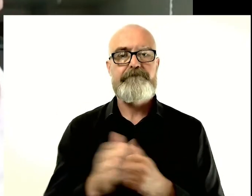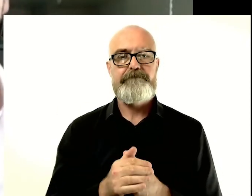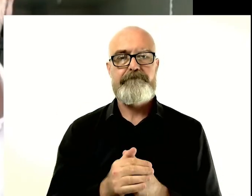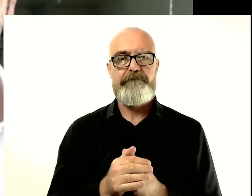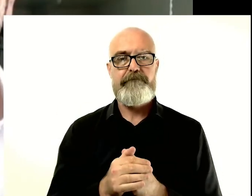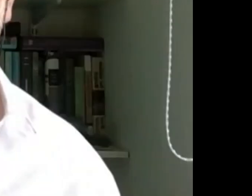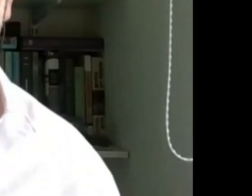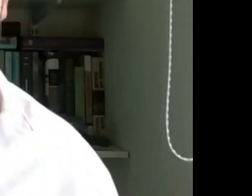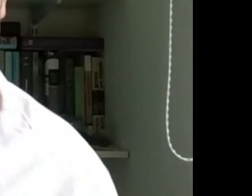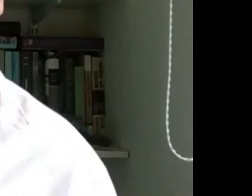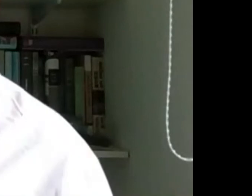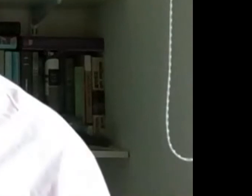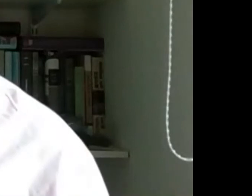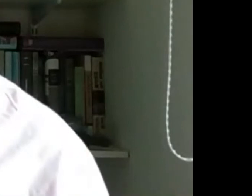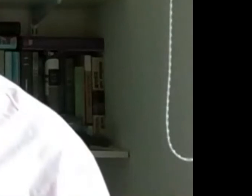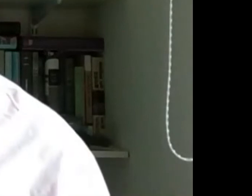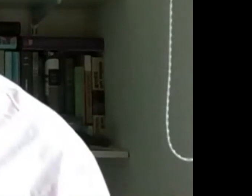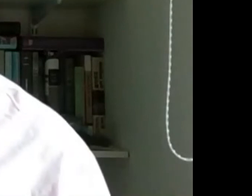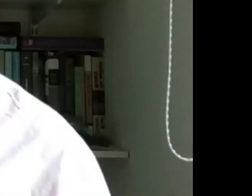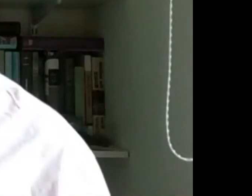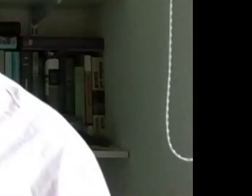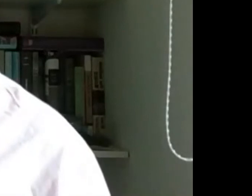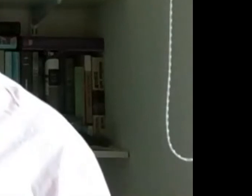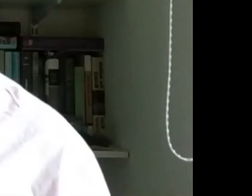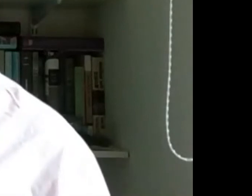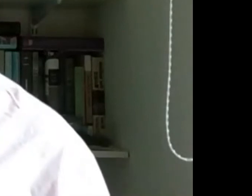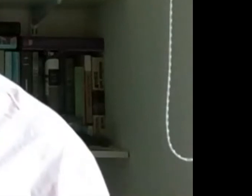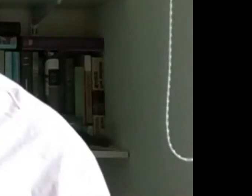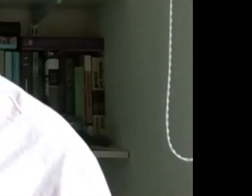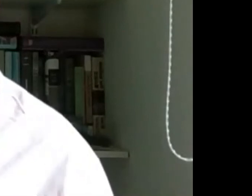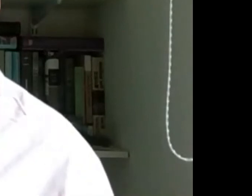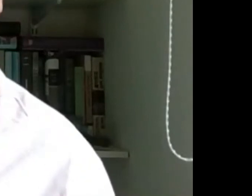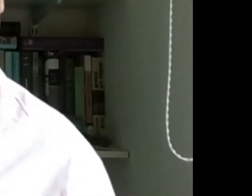discuss what they've told us about is